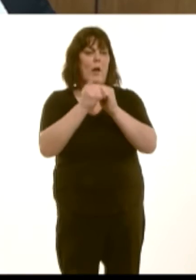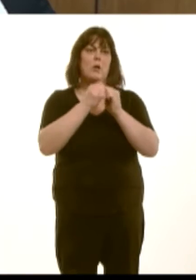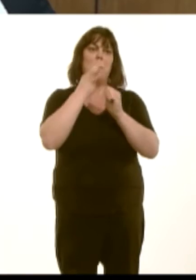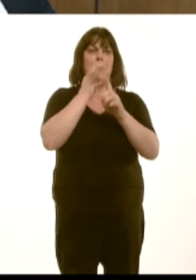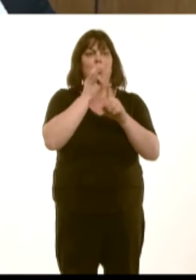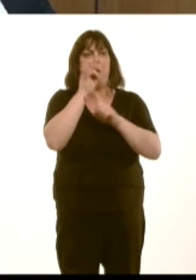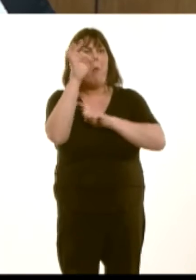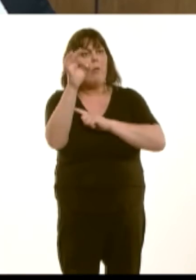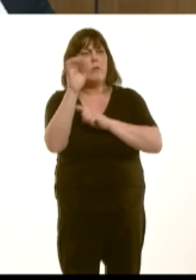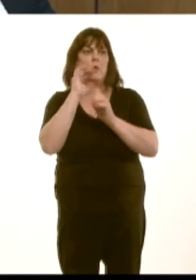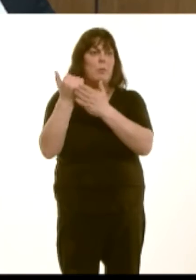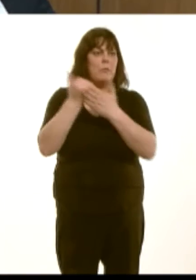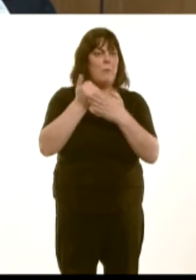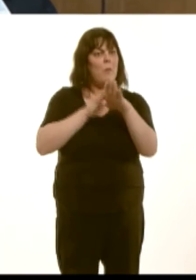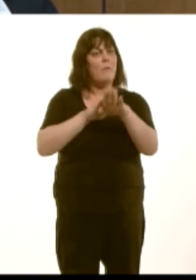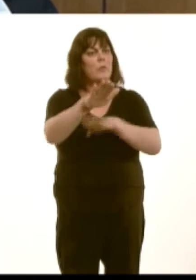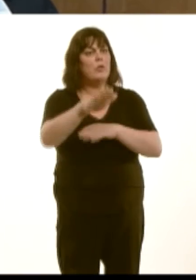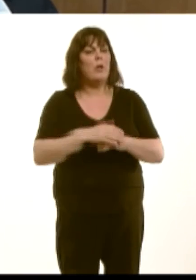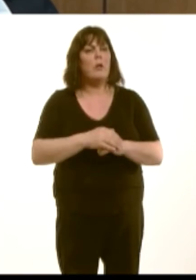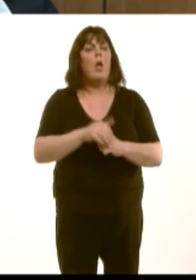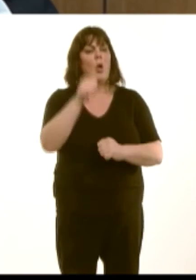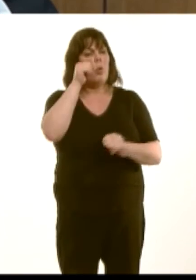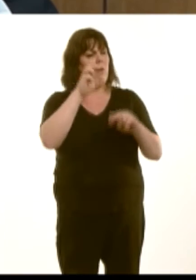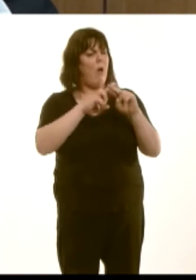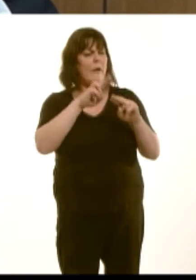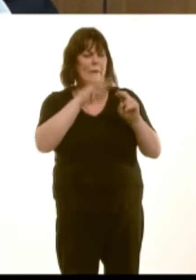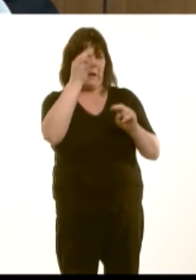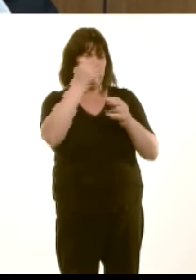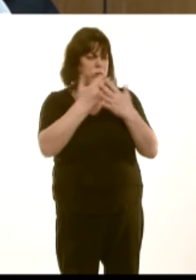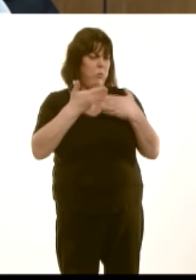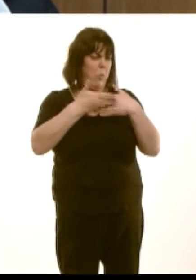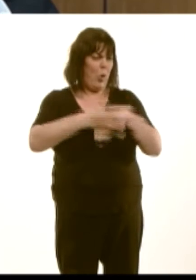I also see the work that Cardiff have done in terms of the Great Western Cities initiative,